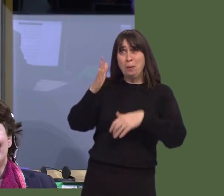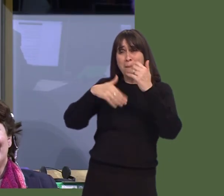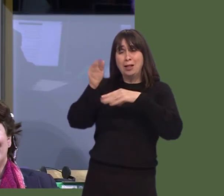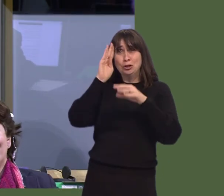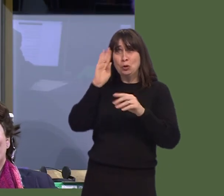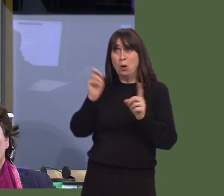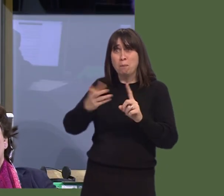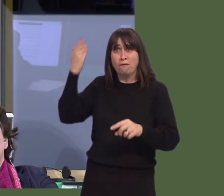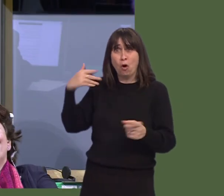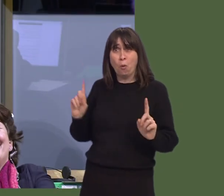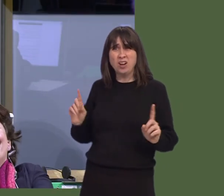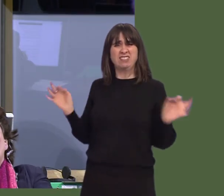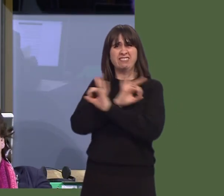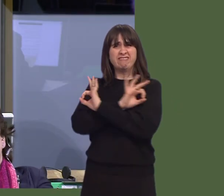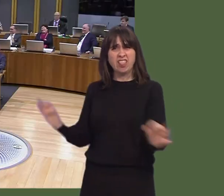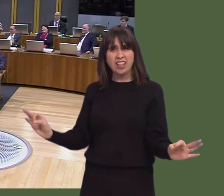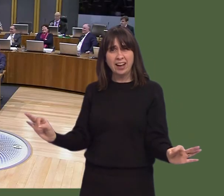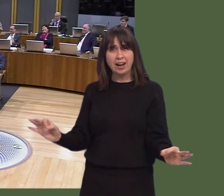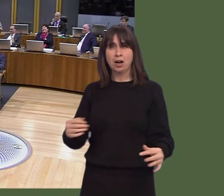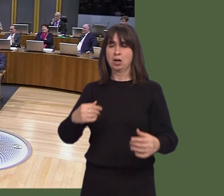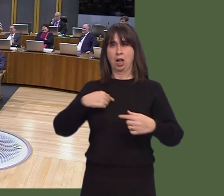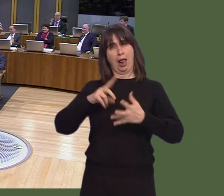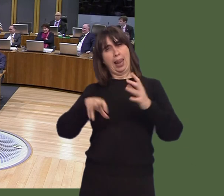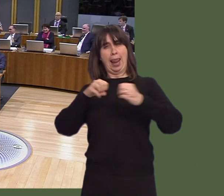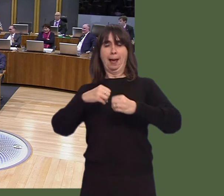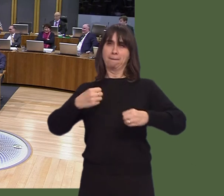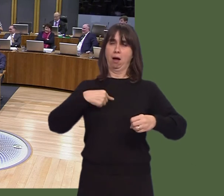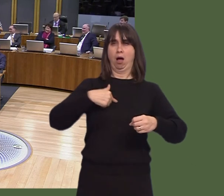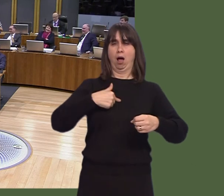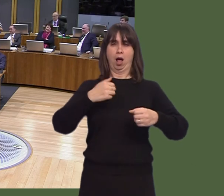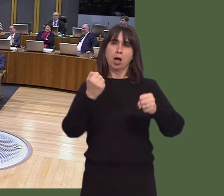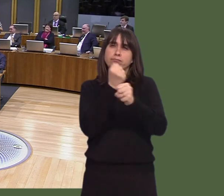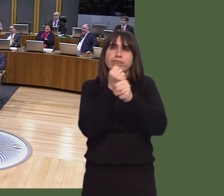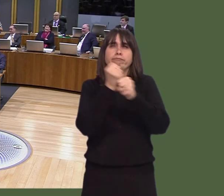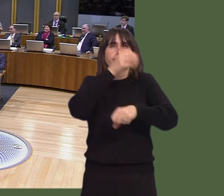One hundred and fifty schools and colleges have been rebuilt, built or refurbished by